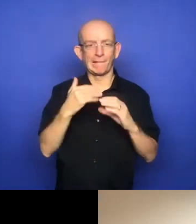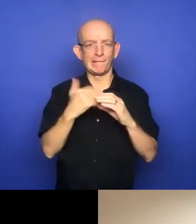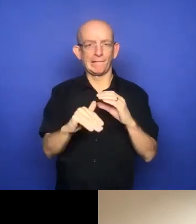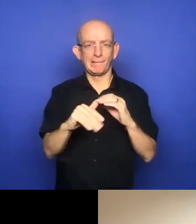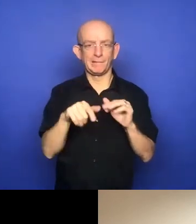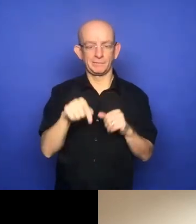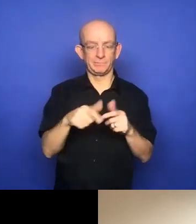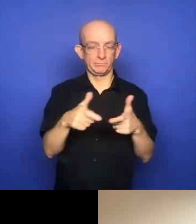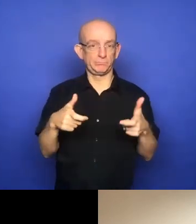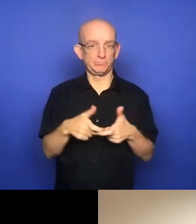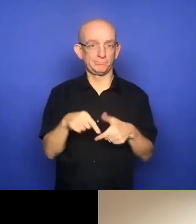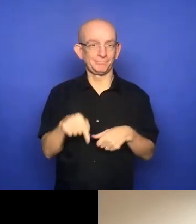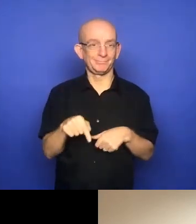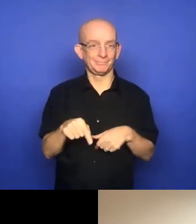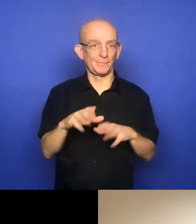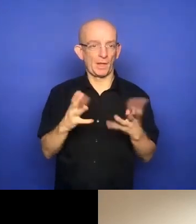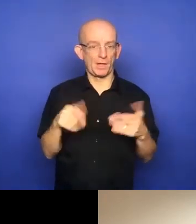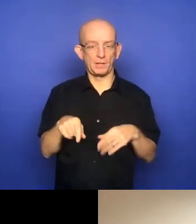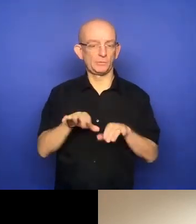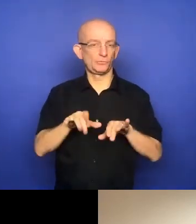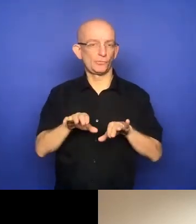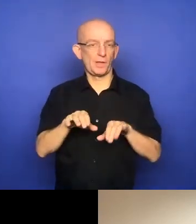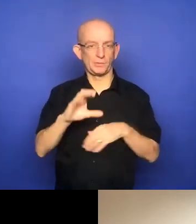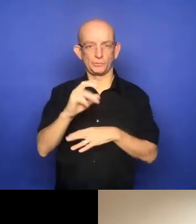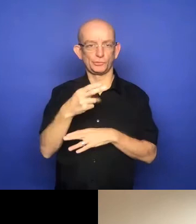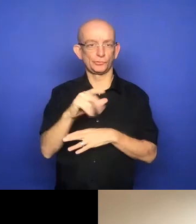link to the Toolkit through the chat box. If we